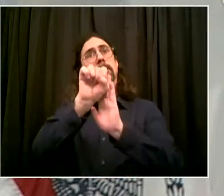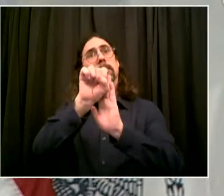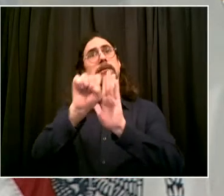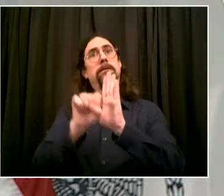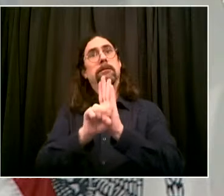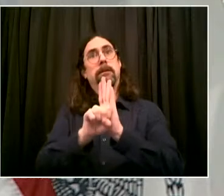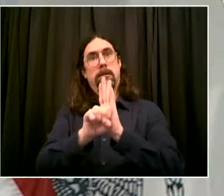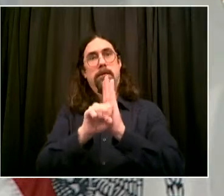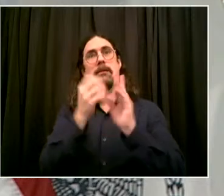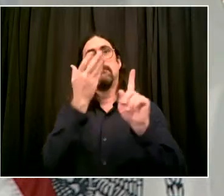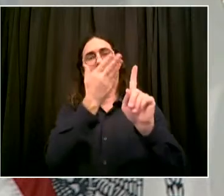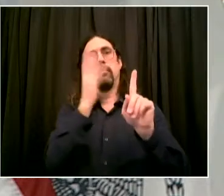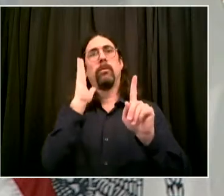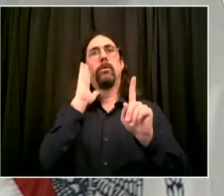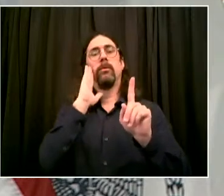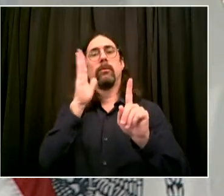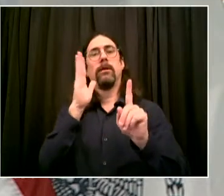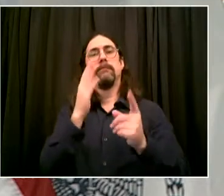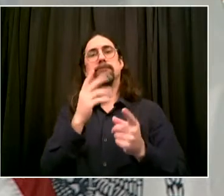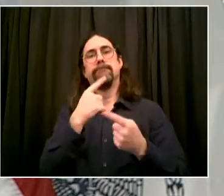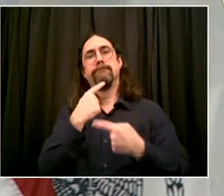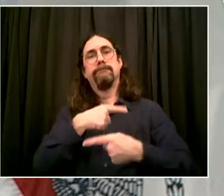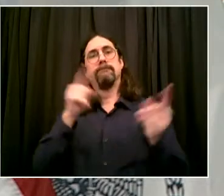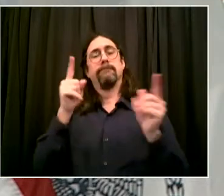THE COMMUNITY? I WILL START